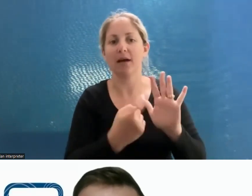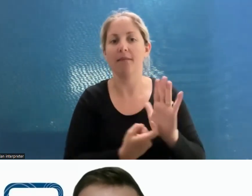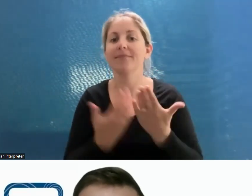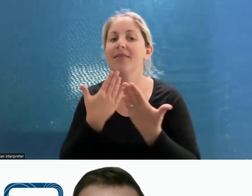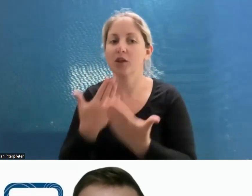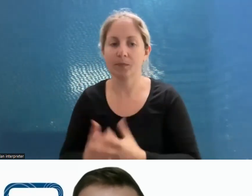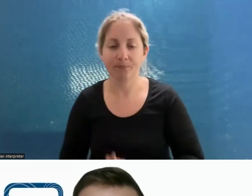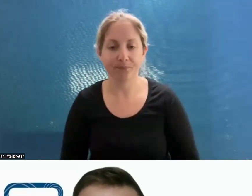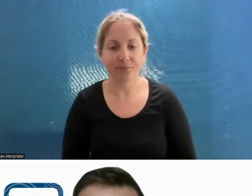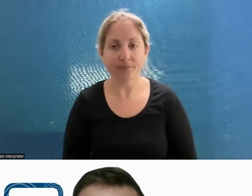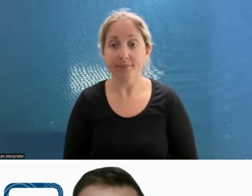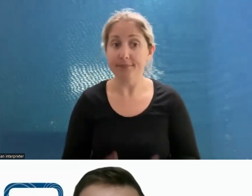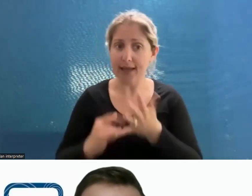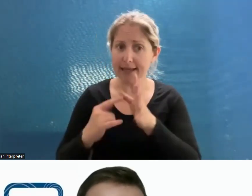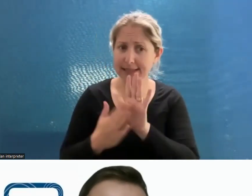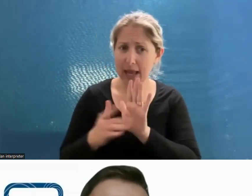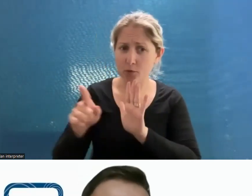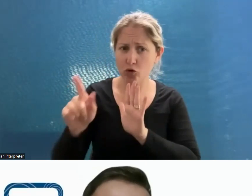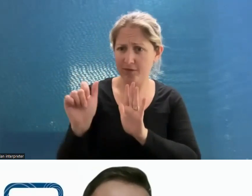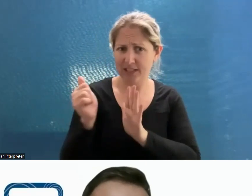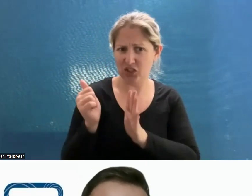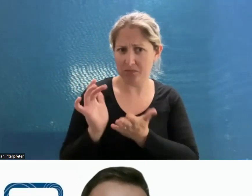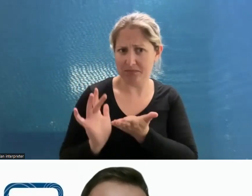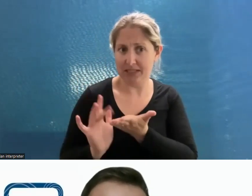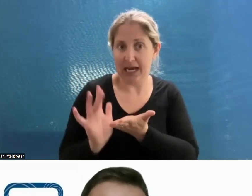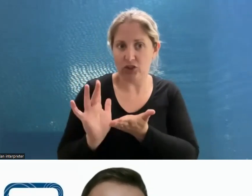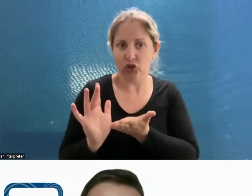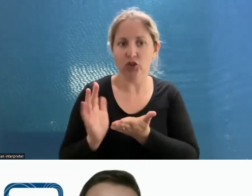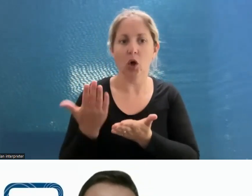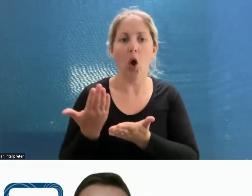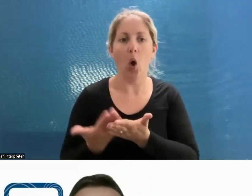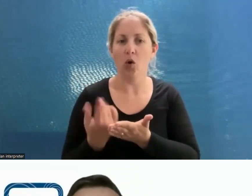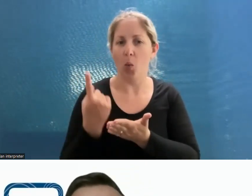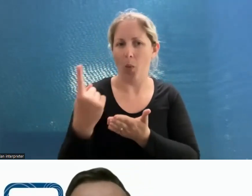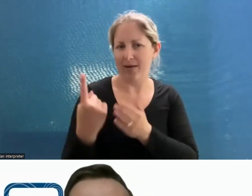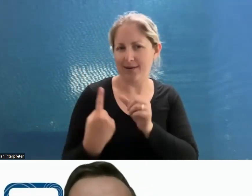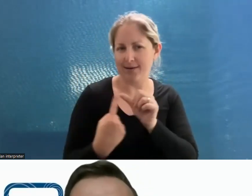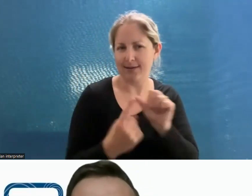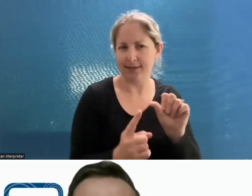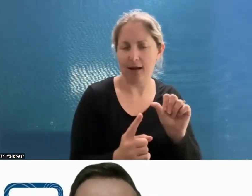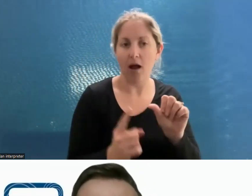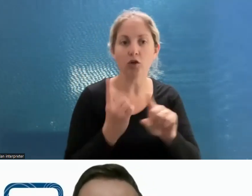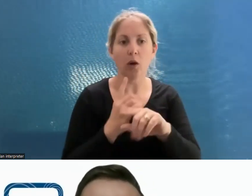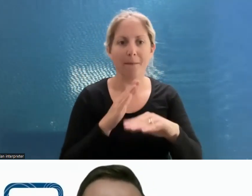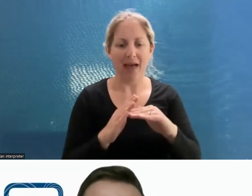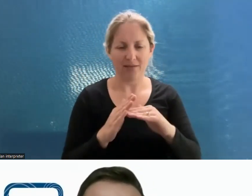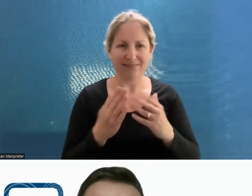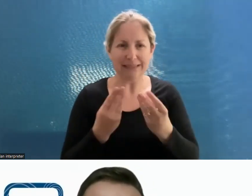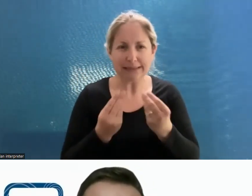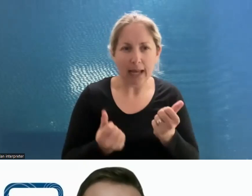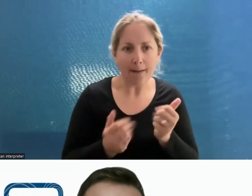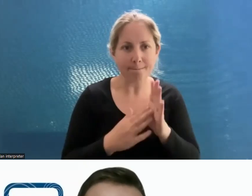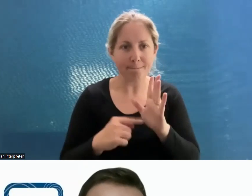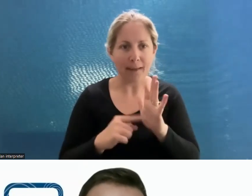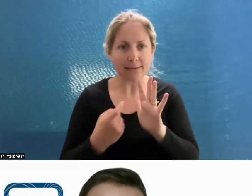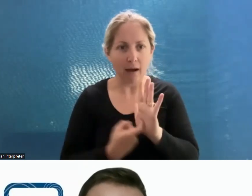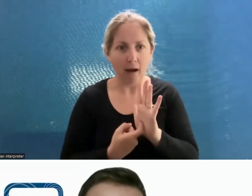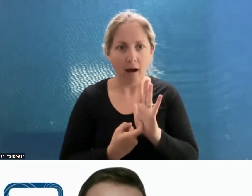Sam, in an earlier answer you touched on the suitability of matters to recommend to the